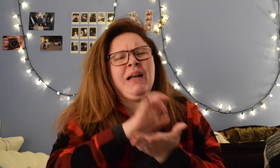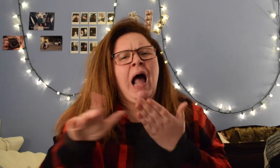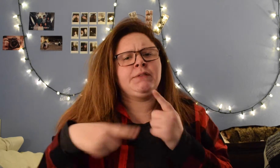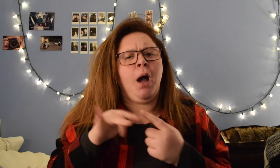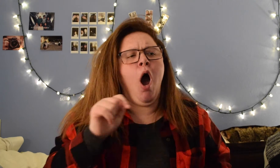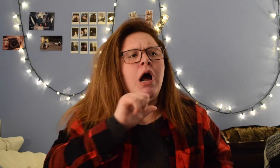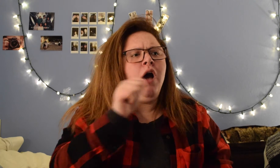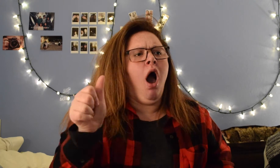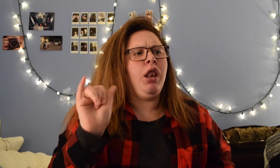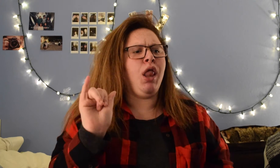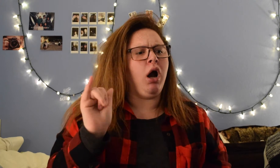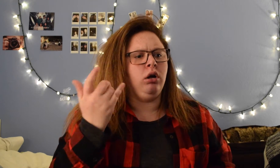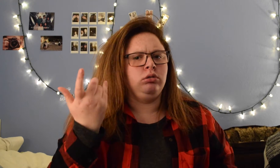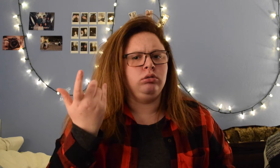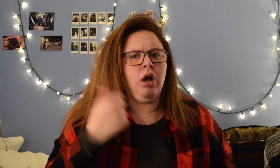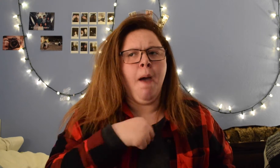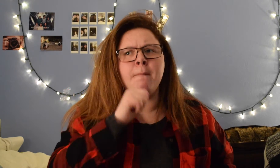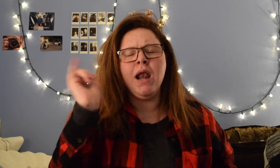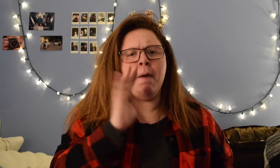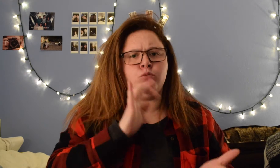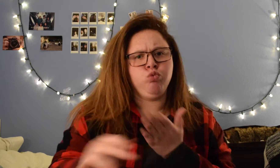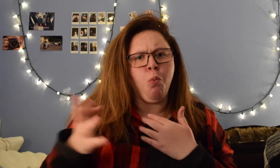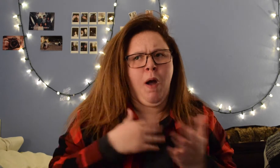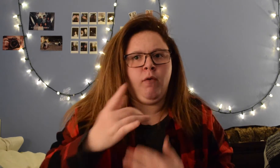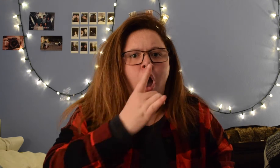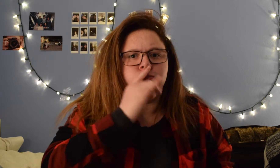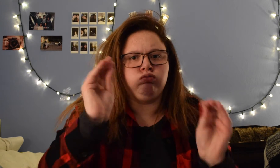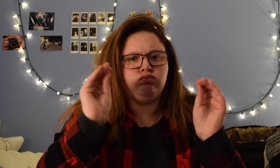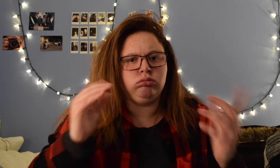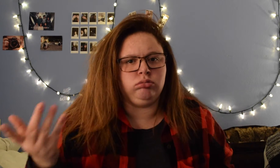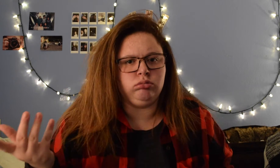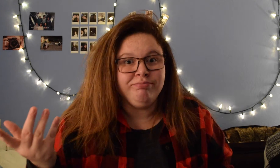Be nice about it. It wasn't like I was being rude to you. I did nothing to him